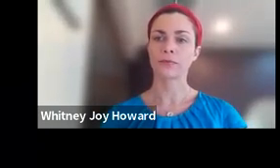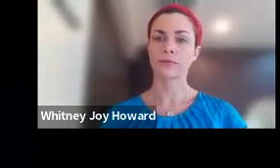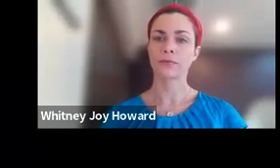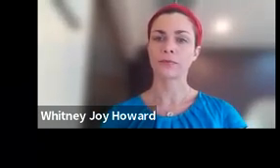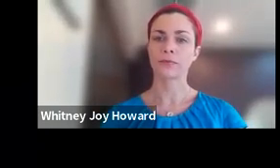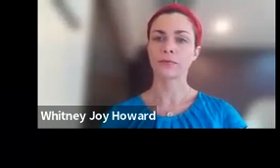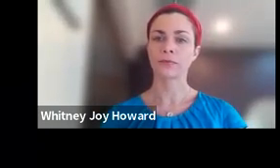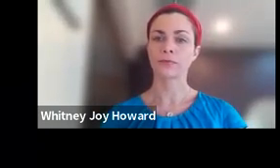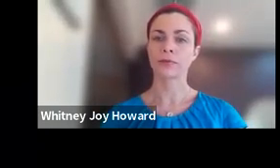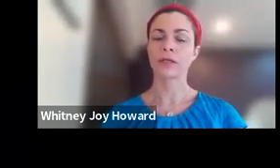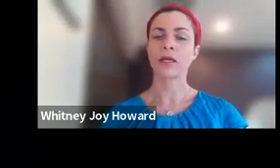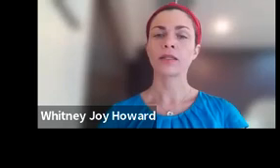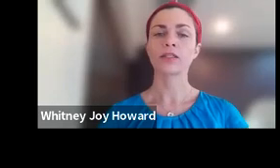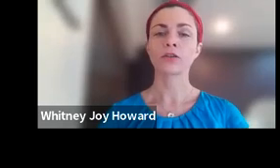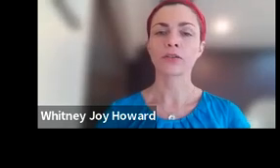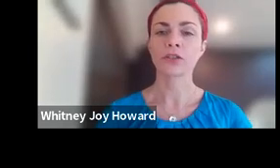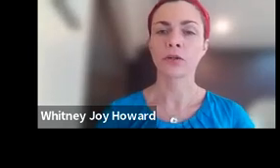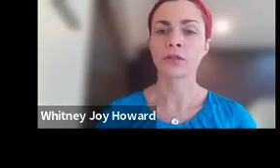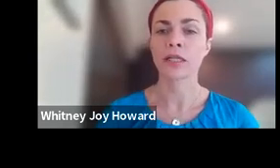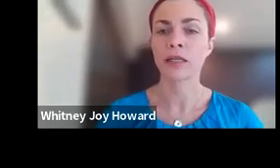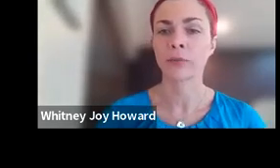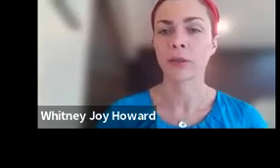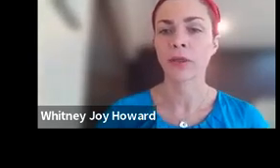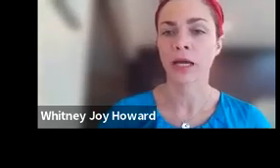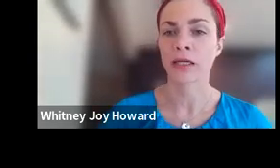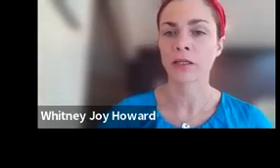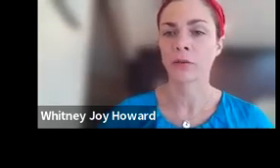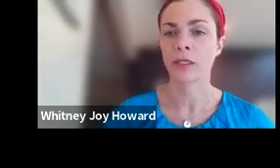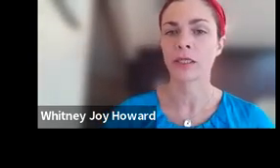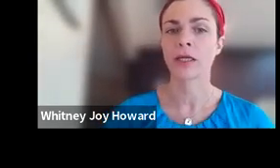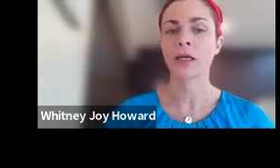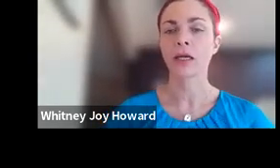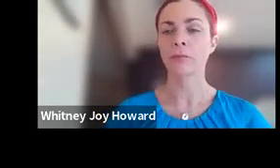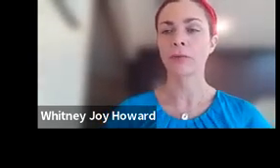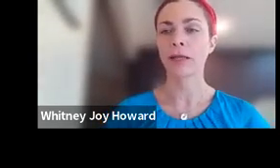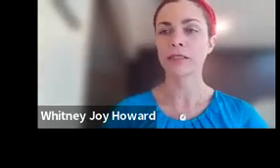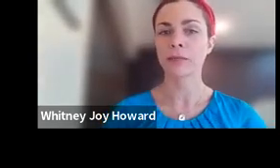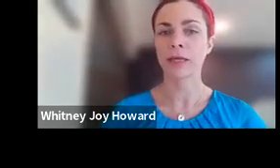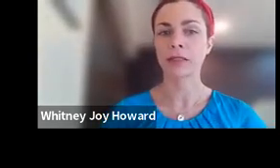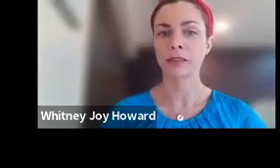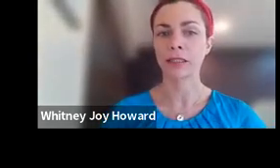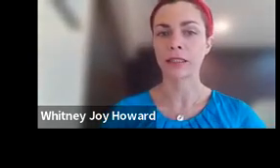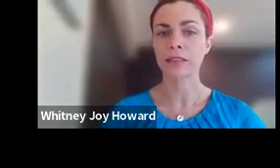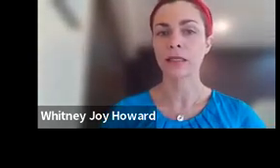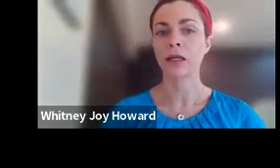look deeper for more solutions, to ensure our services are responsive, to the evolving needs of our client in the community.